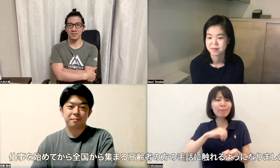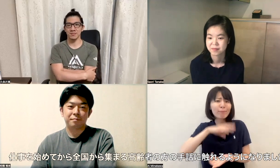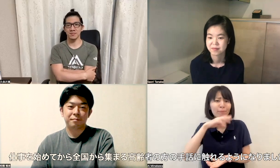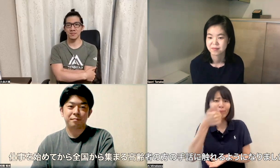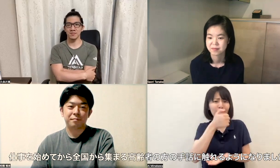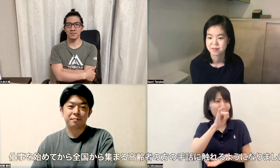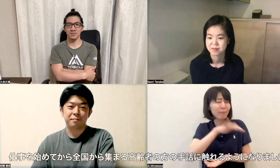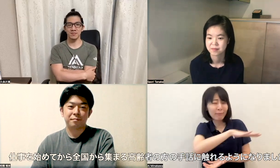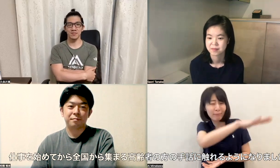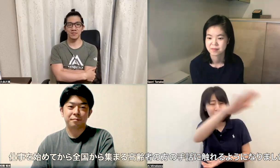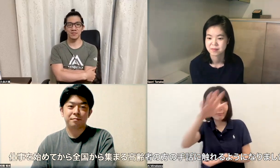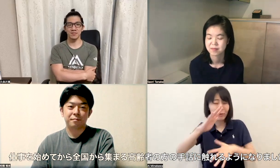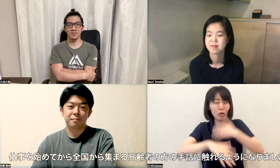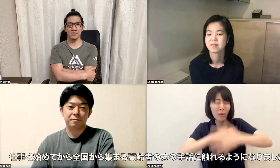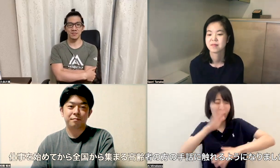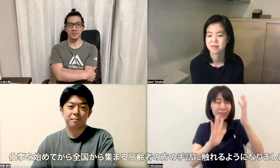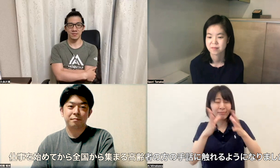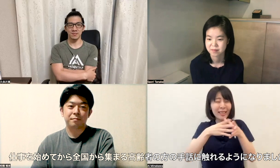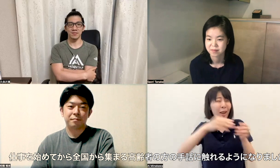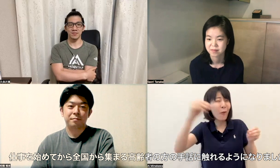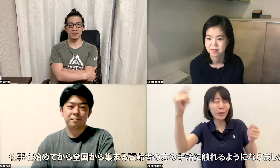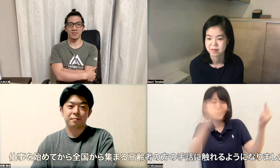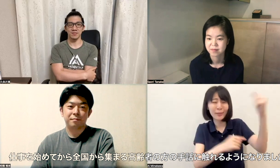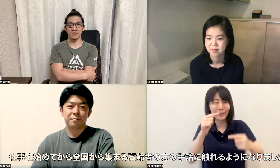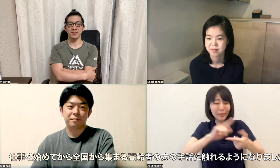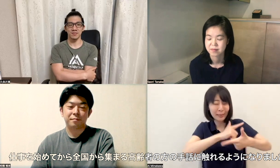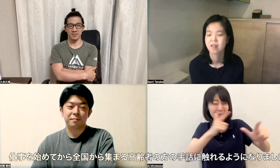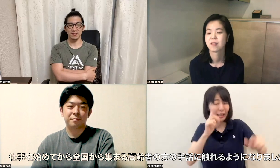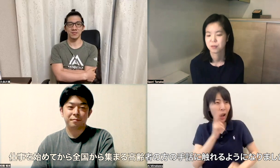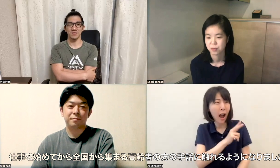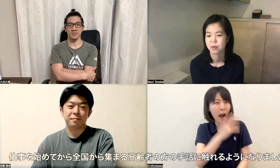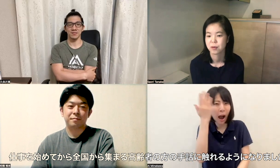I began to learn new JSL from elderly people in all over Japan.